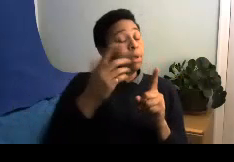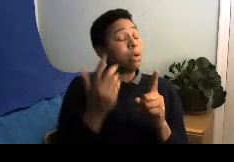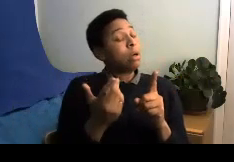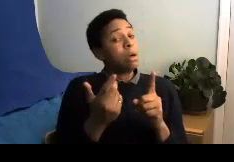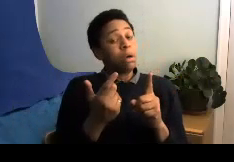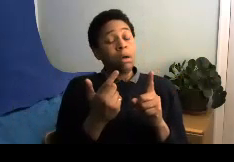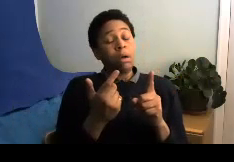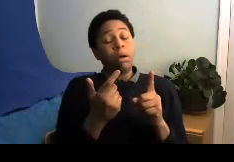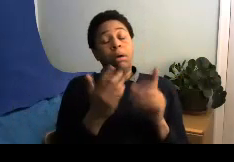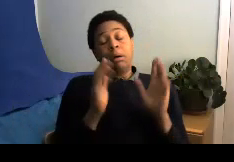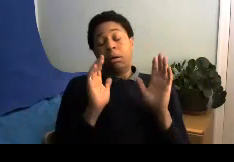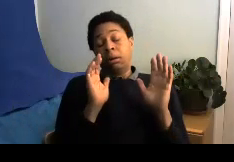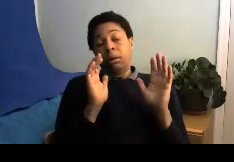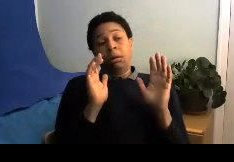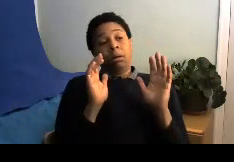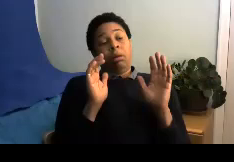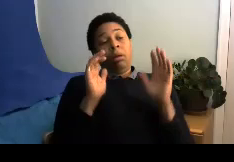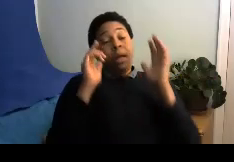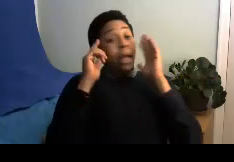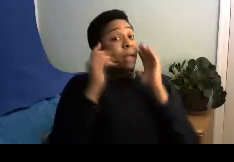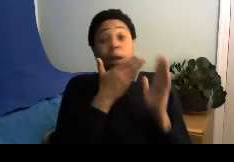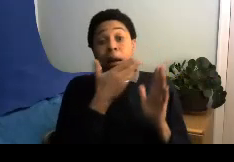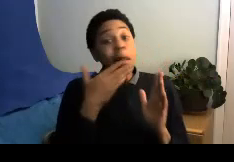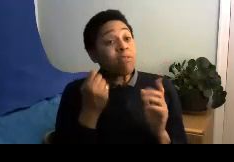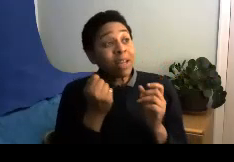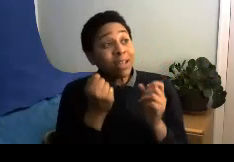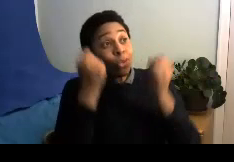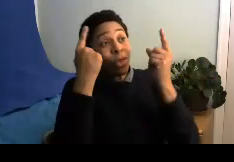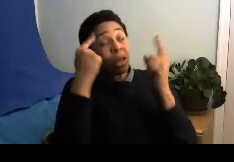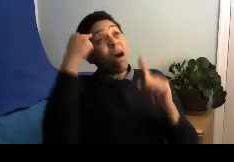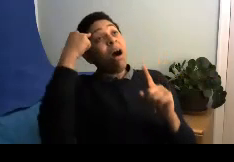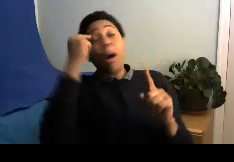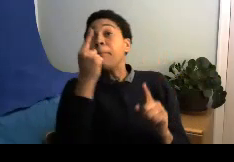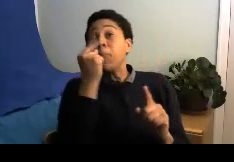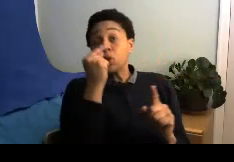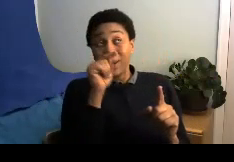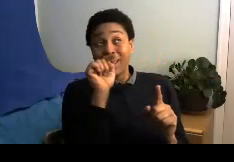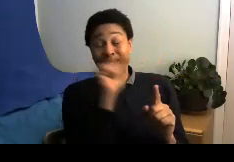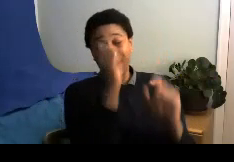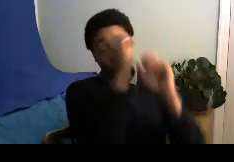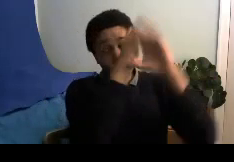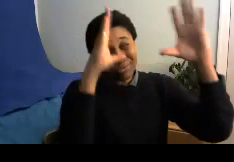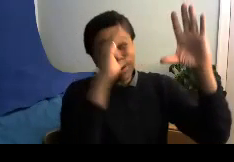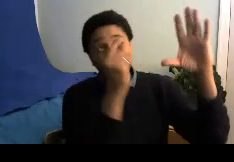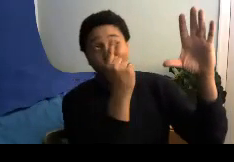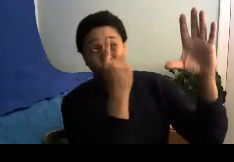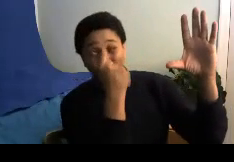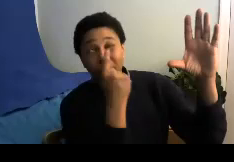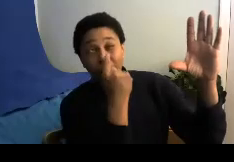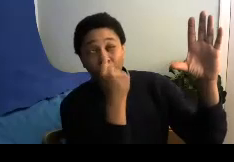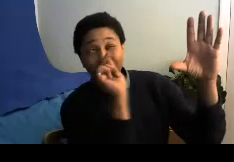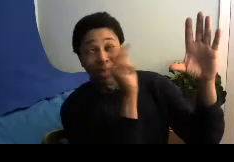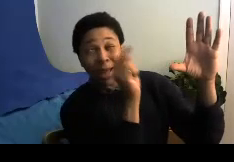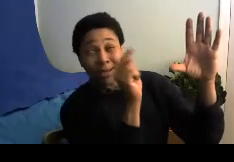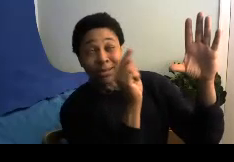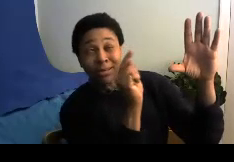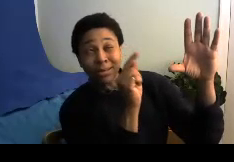think that that could be the world and soon you attach yourself to this sort of sense of hope. And everyone who's not